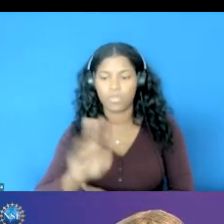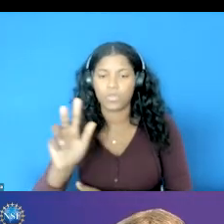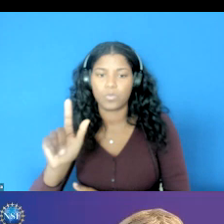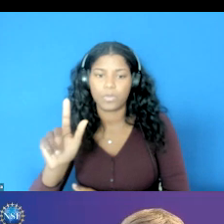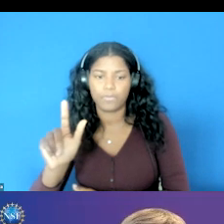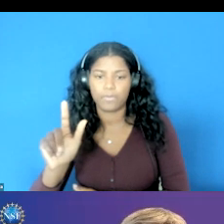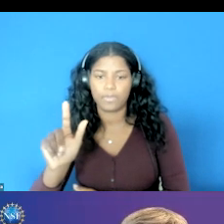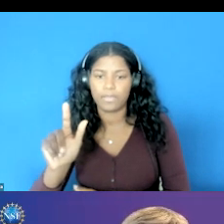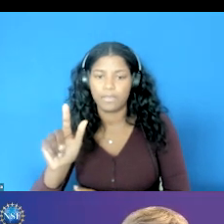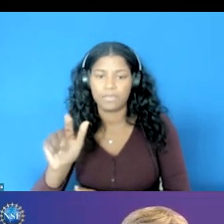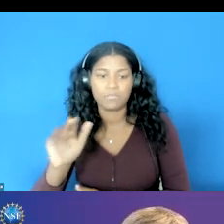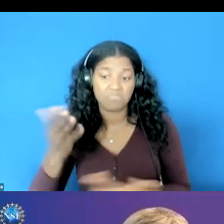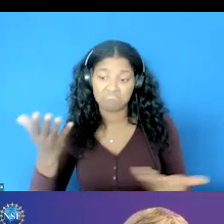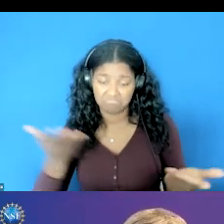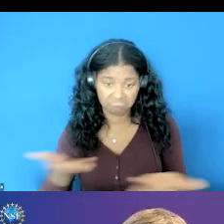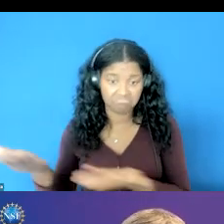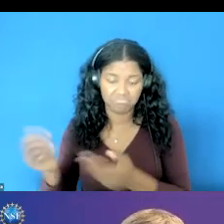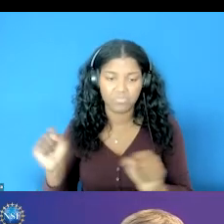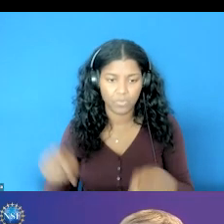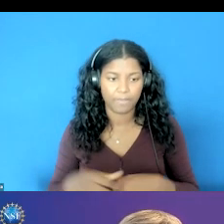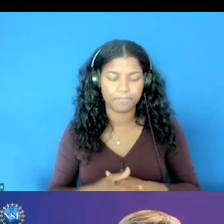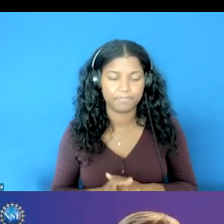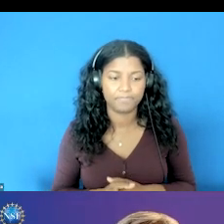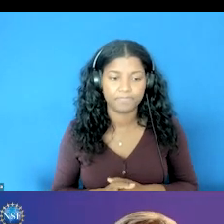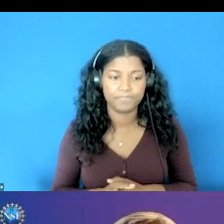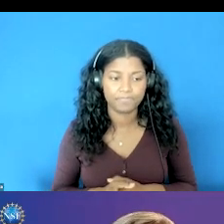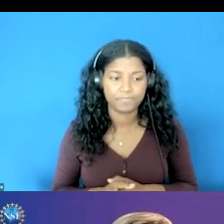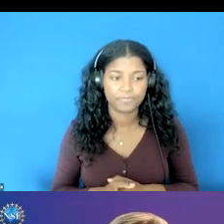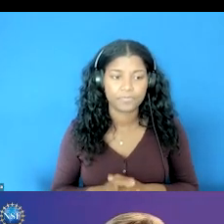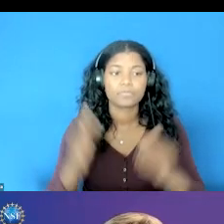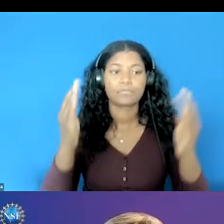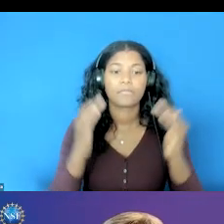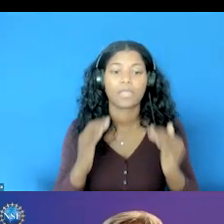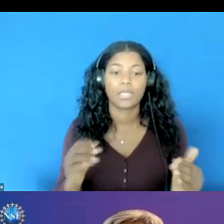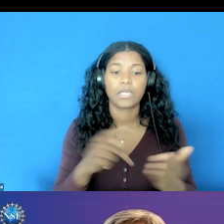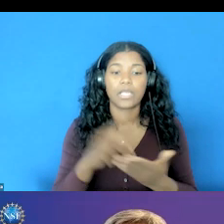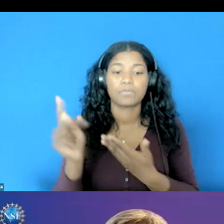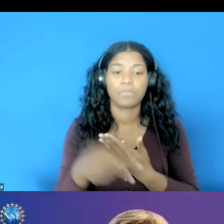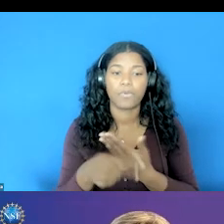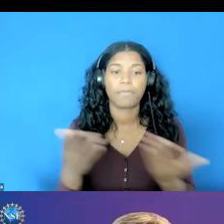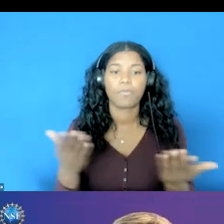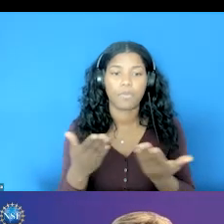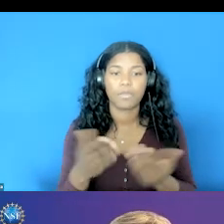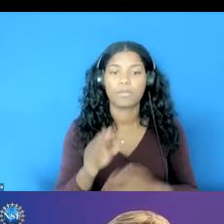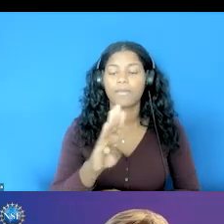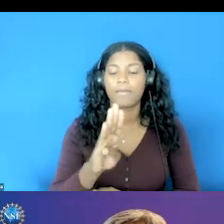So you're welcome to look into that program some more. The next program I'll highlight is the biology integration institutes,